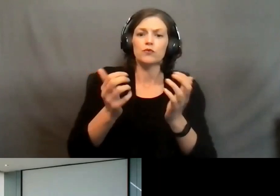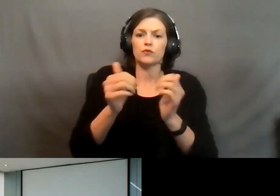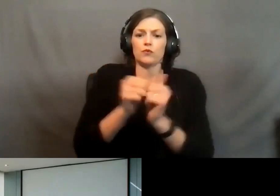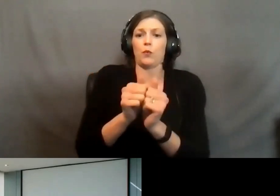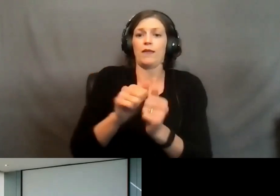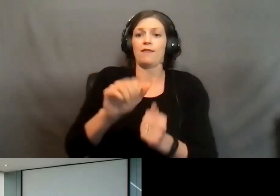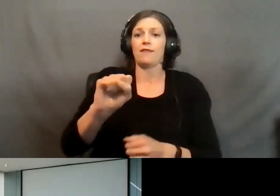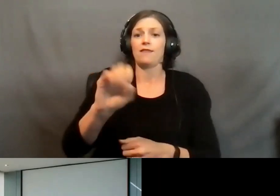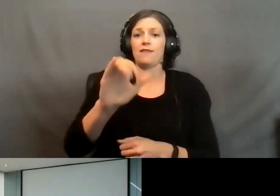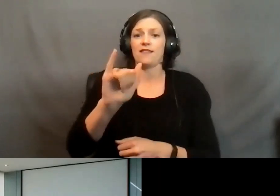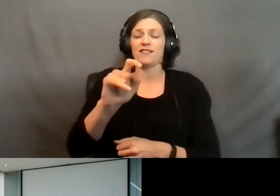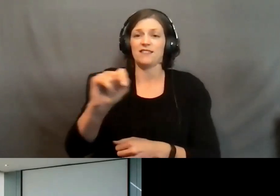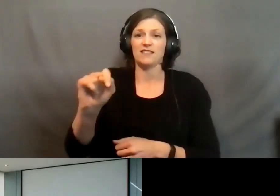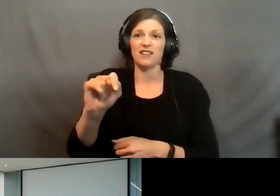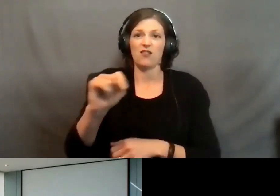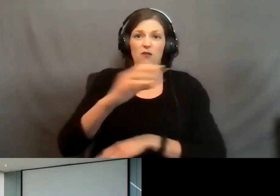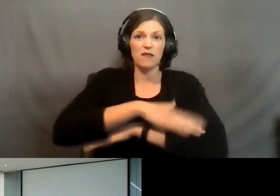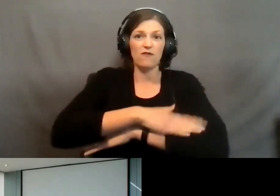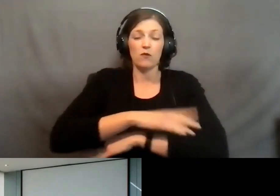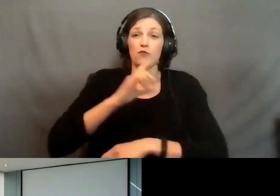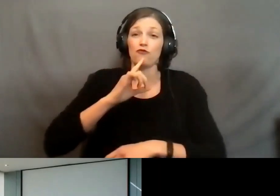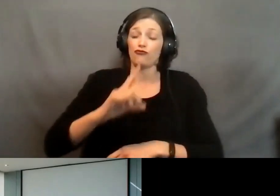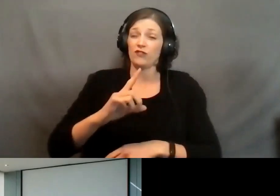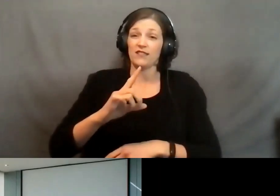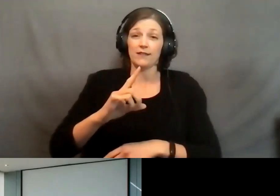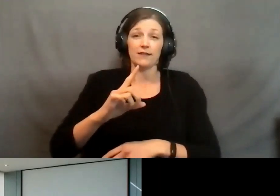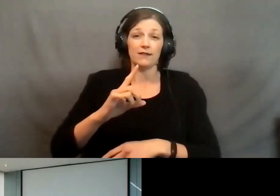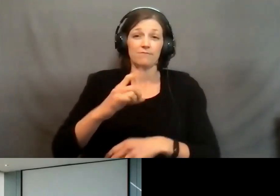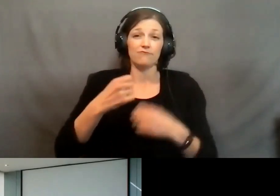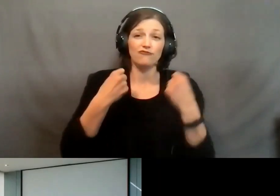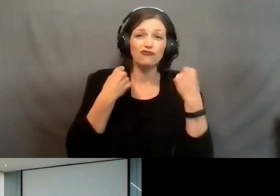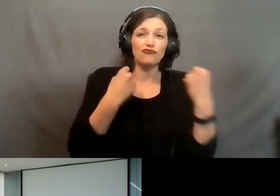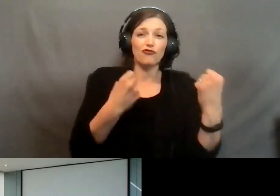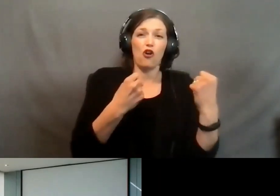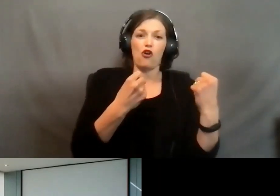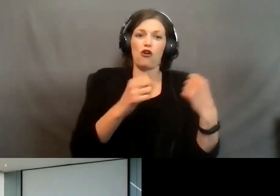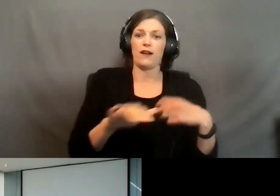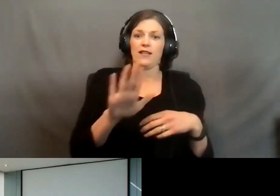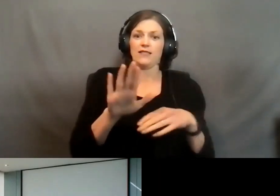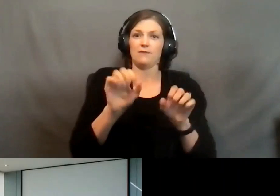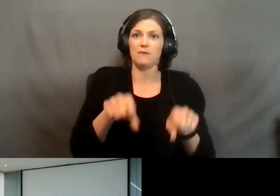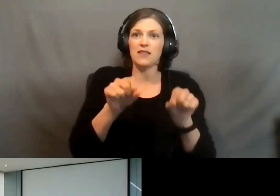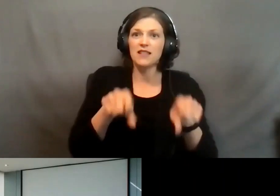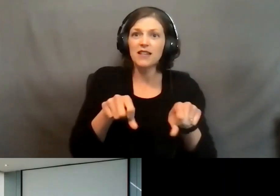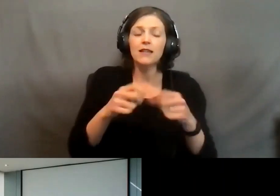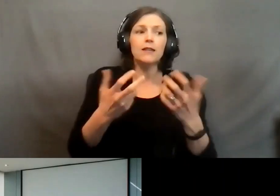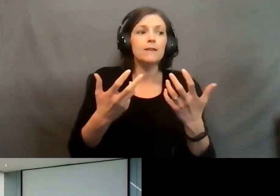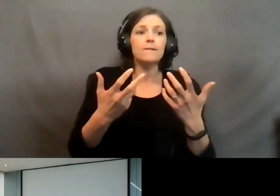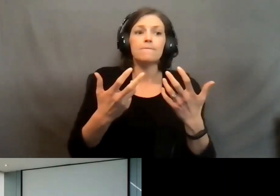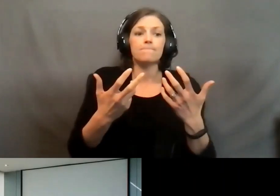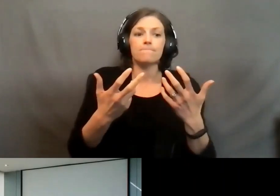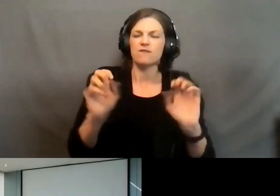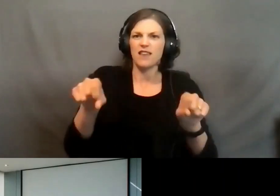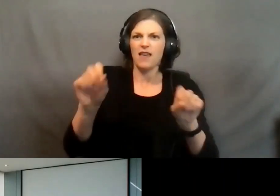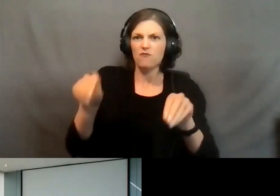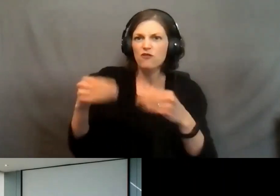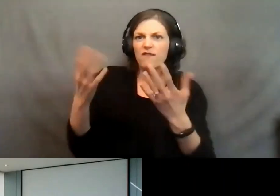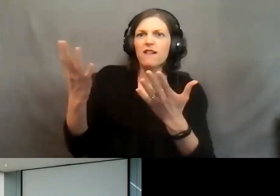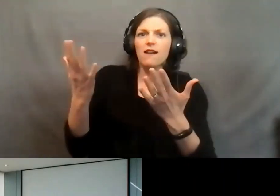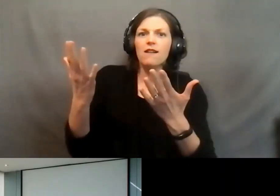unbelievably robust in its capacities. To be 12:14:57 able to provide this environment